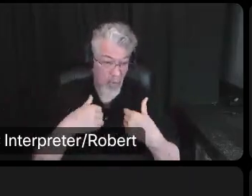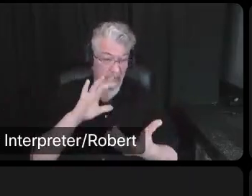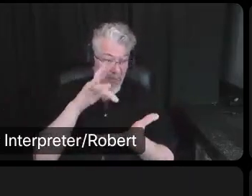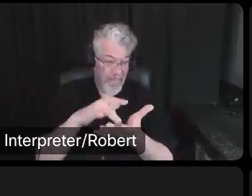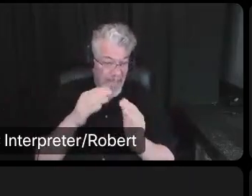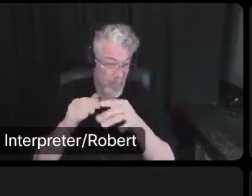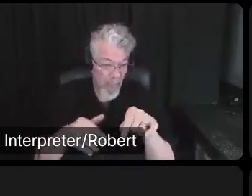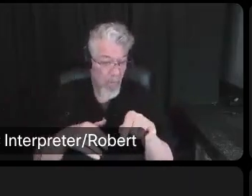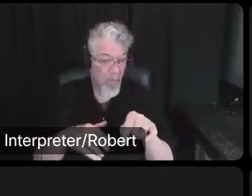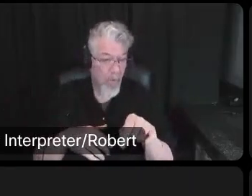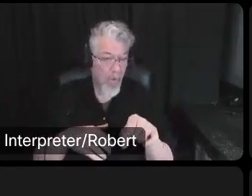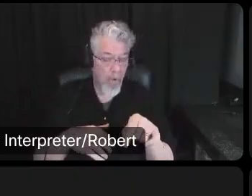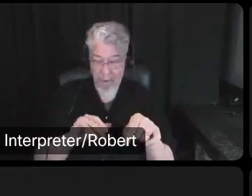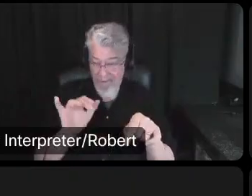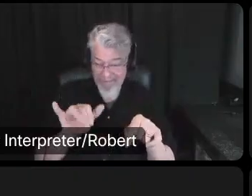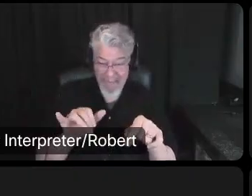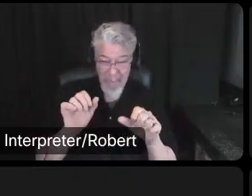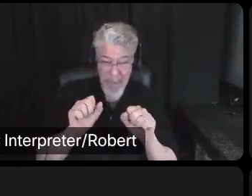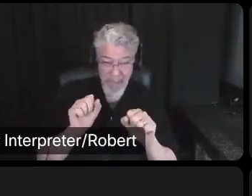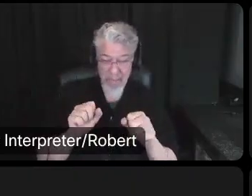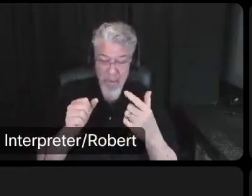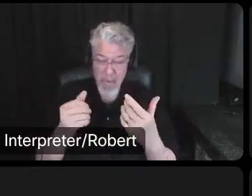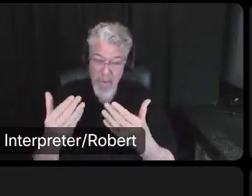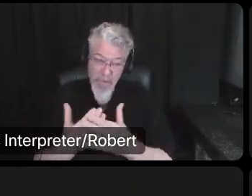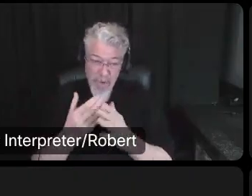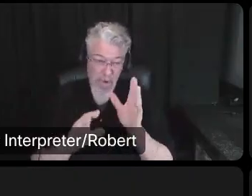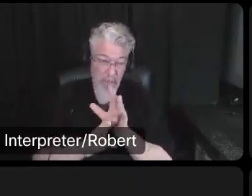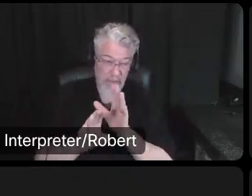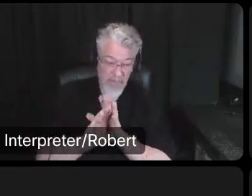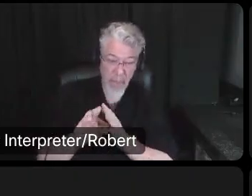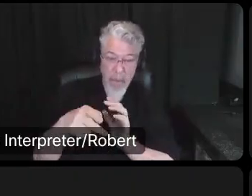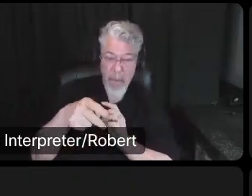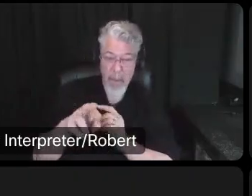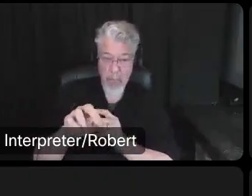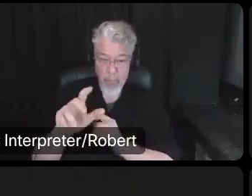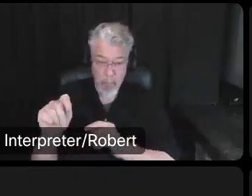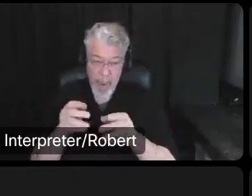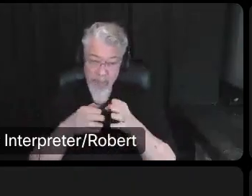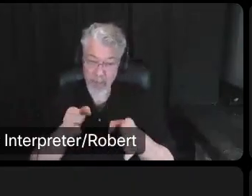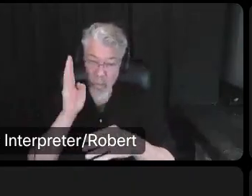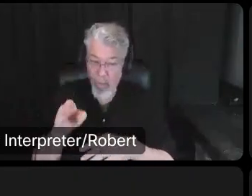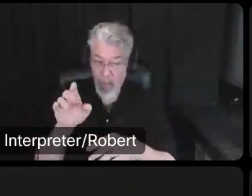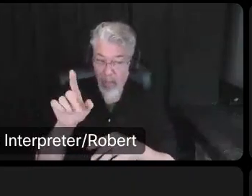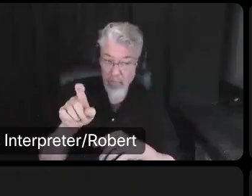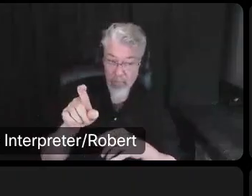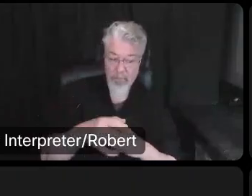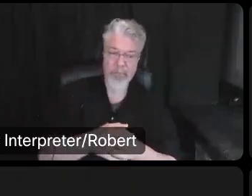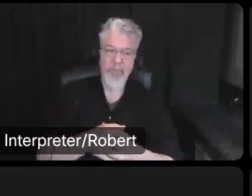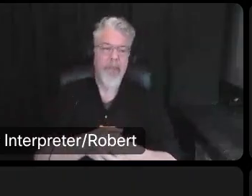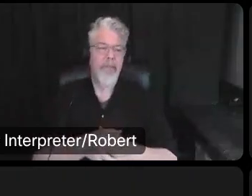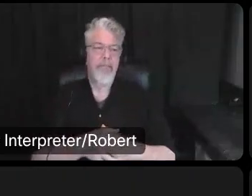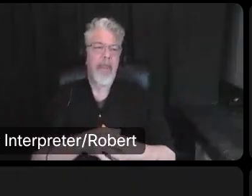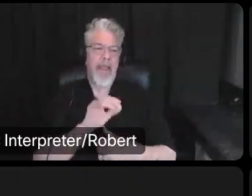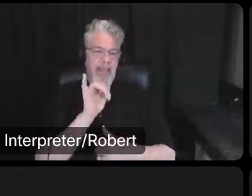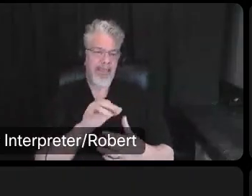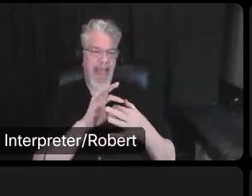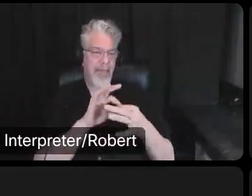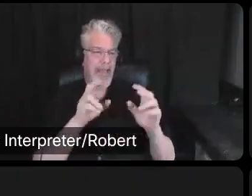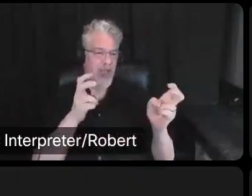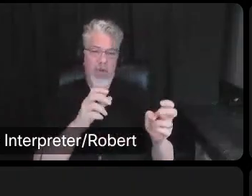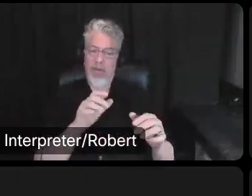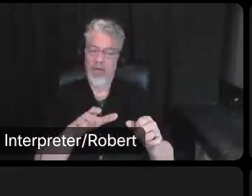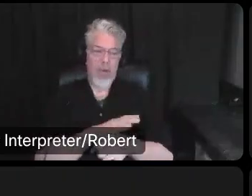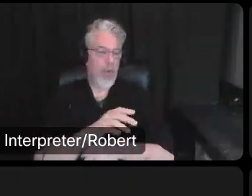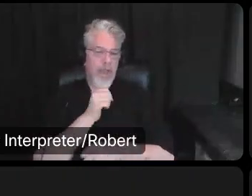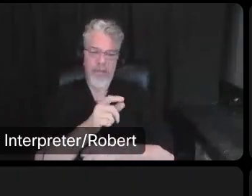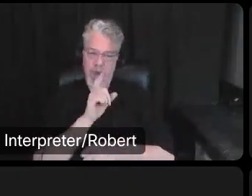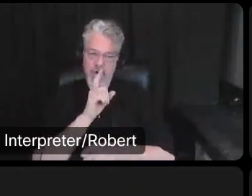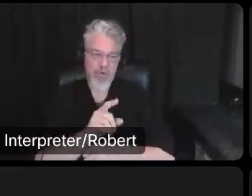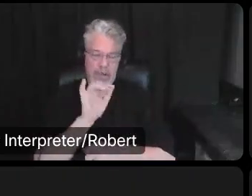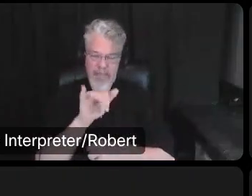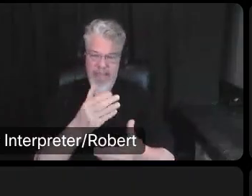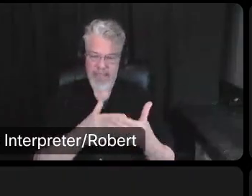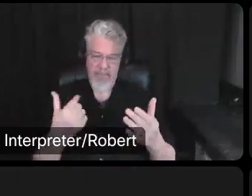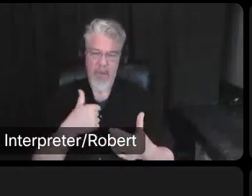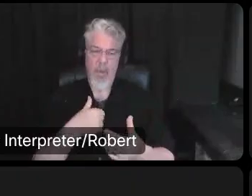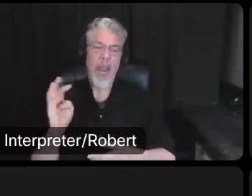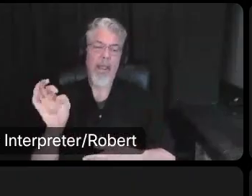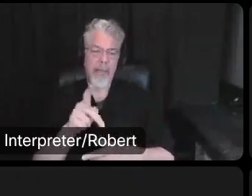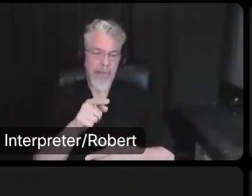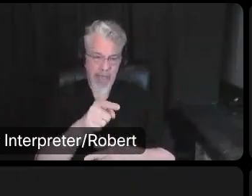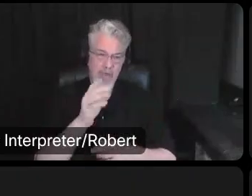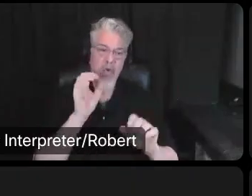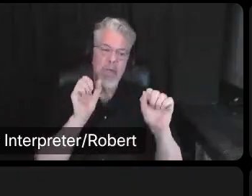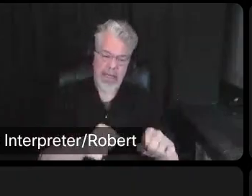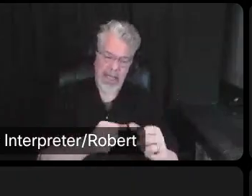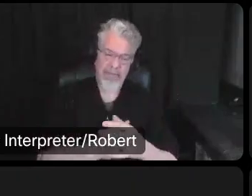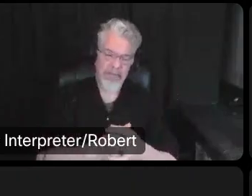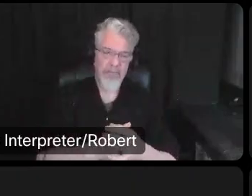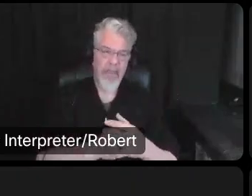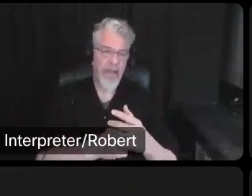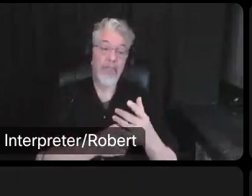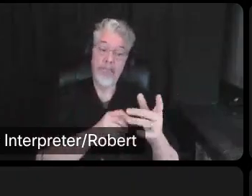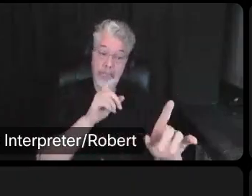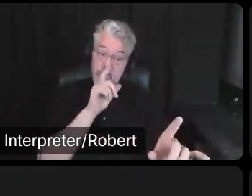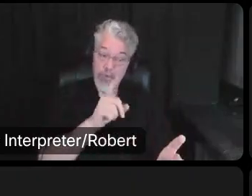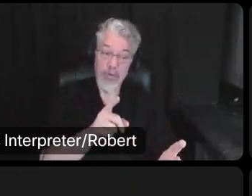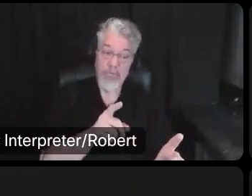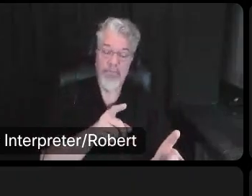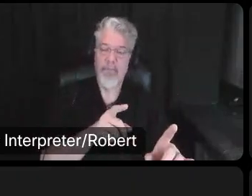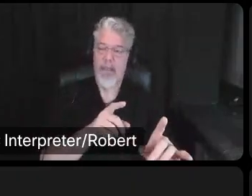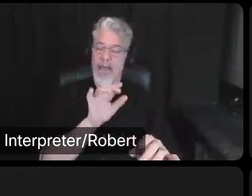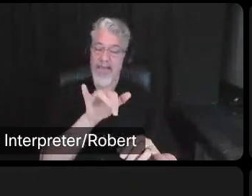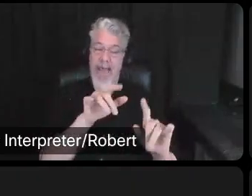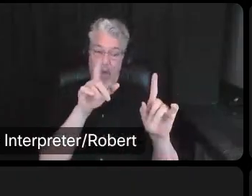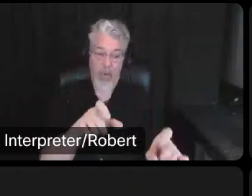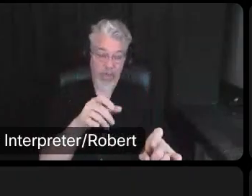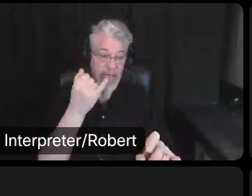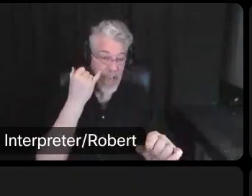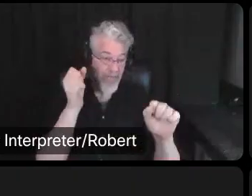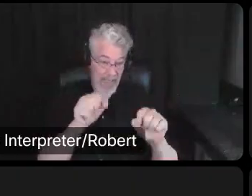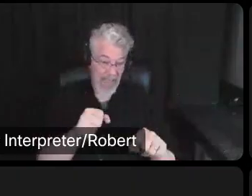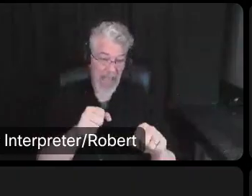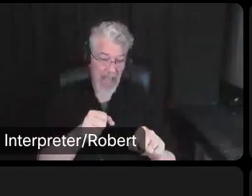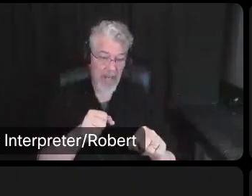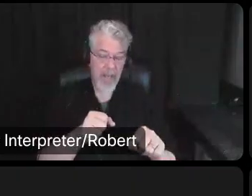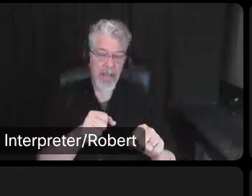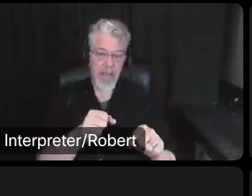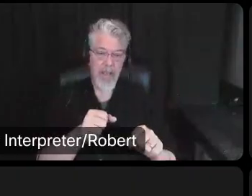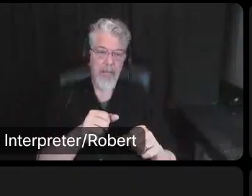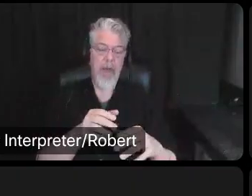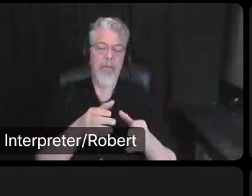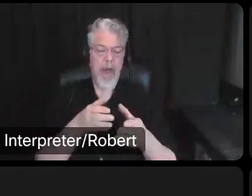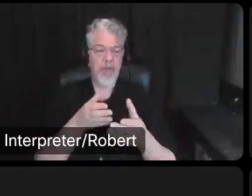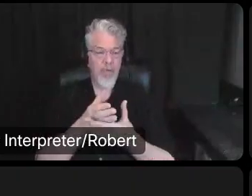And would that be considered with the new developments along Crack Street? So in that regard, I'm totally not sure that's something that we could probably get back to you on and by all means, that question if you could, I'll direct you to the streets of baltimore.com.